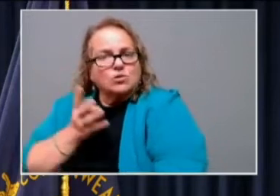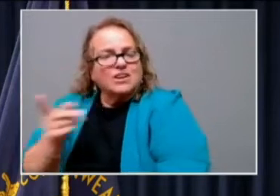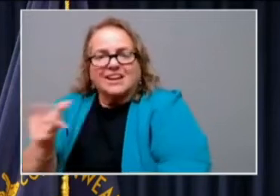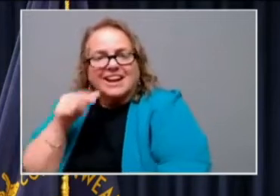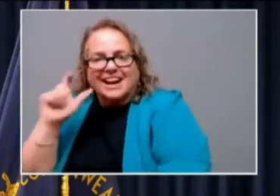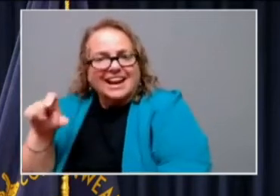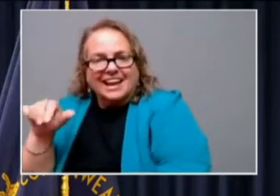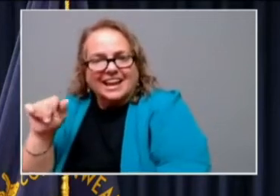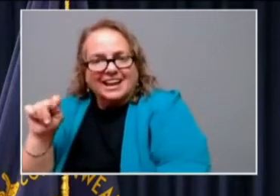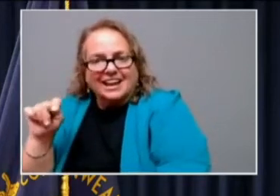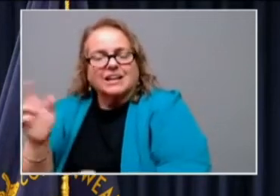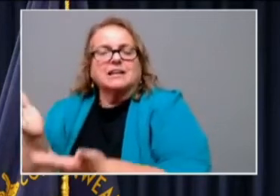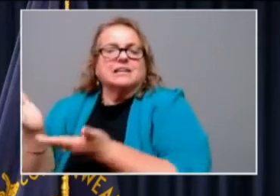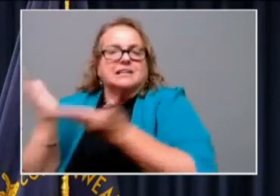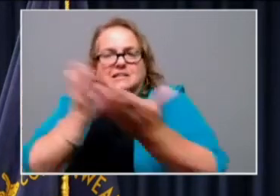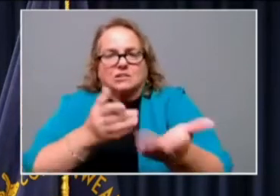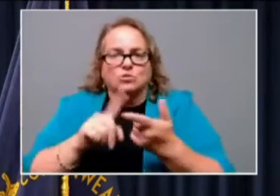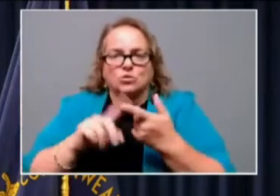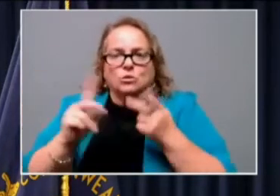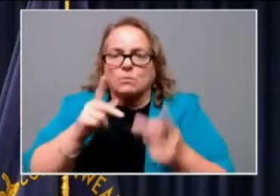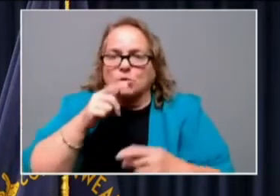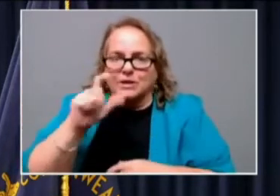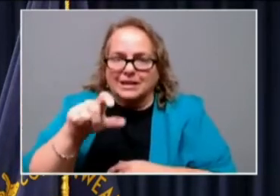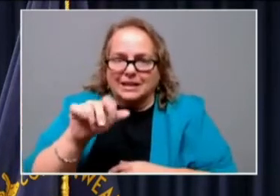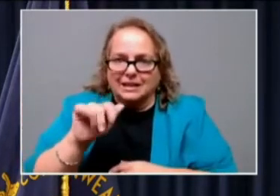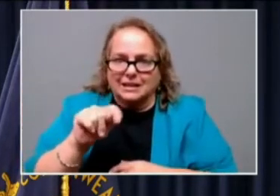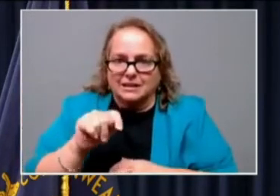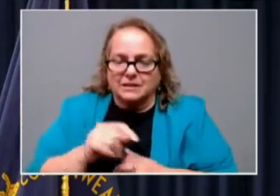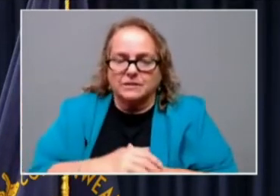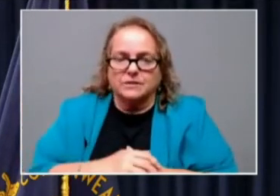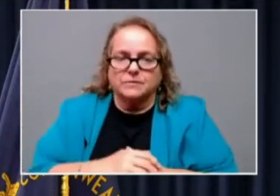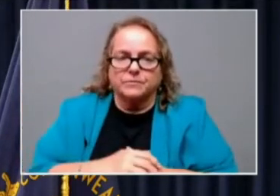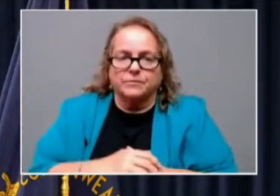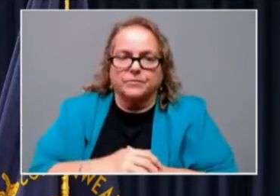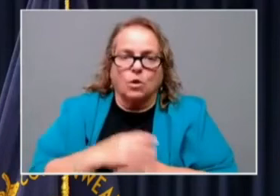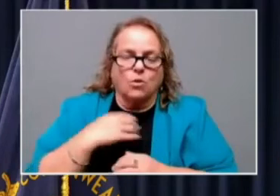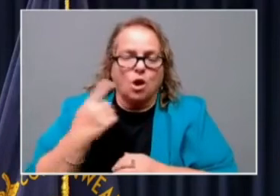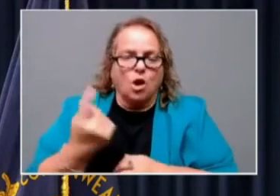enough. We're always looking for that next good idea on how to increase